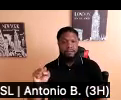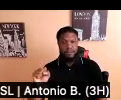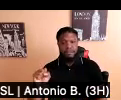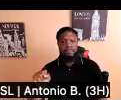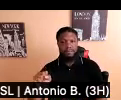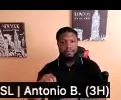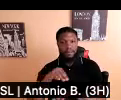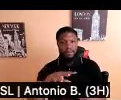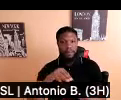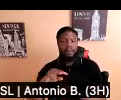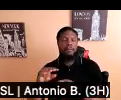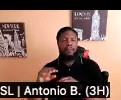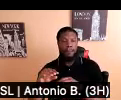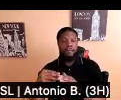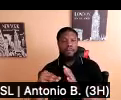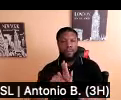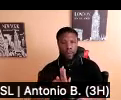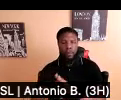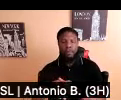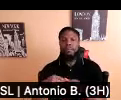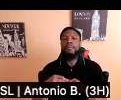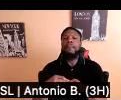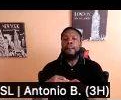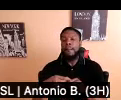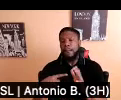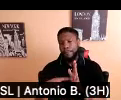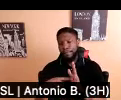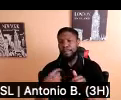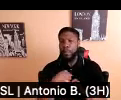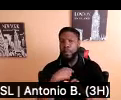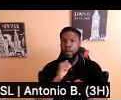with writers. We don't start an interaction by asking, "What are you working on today?" Or,